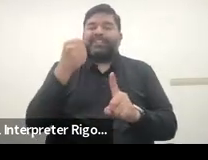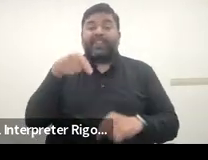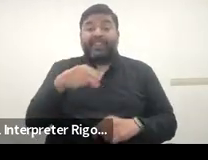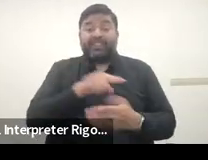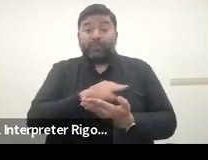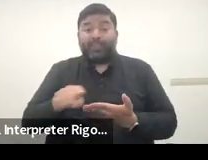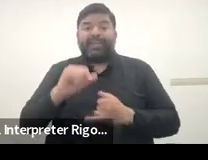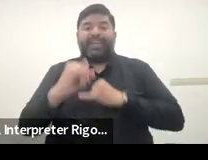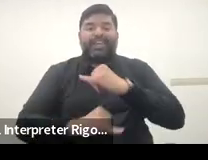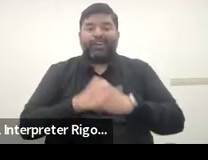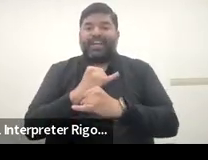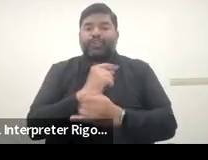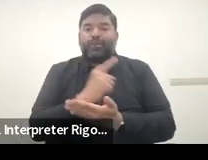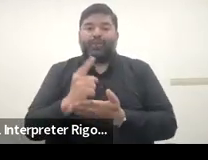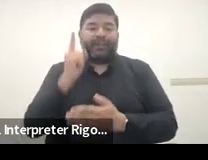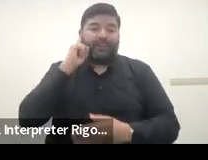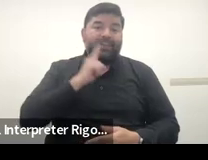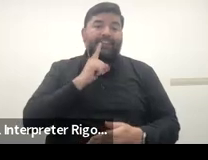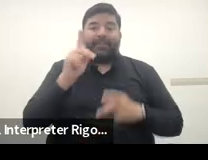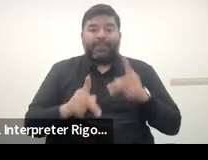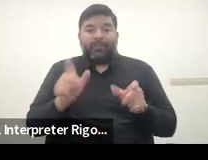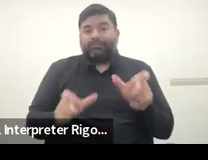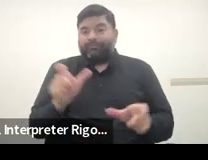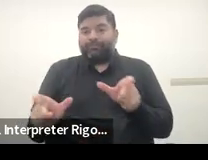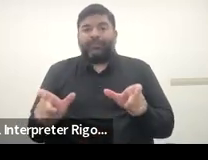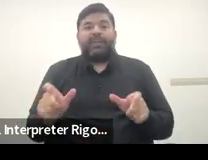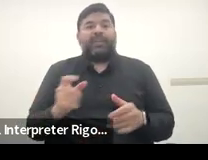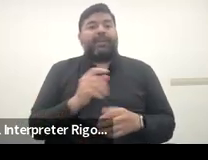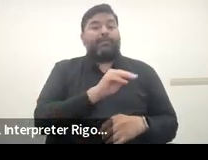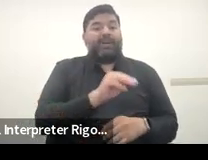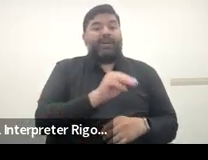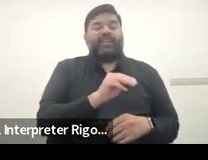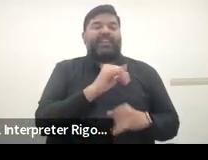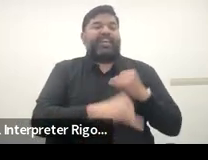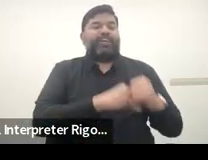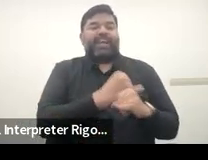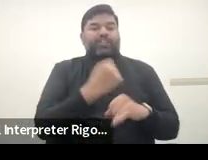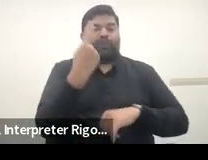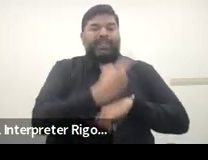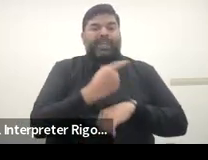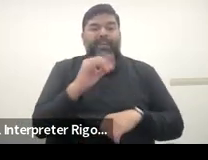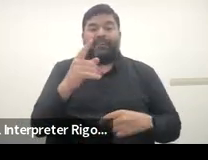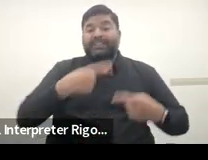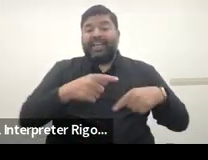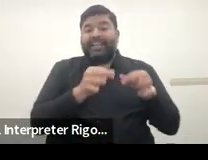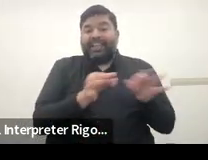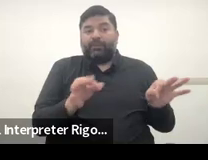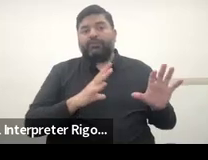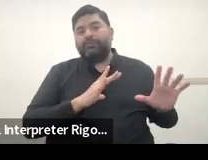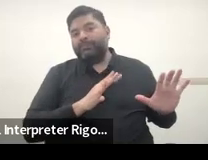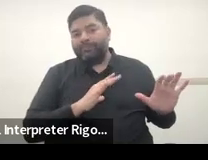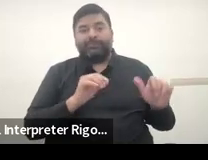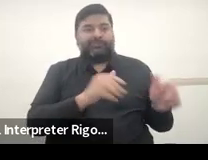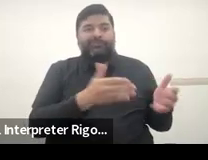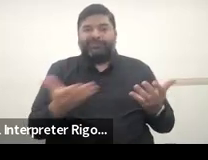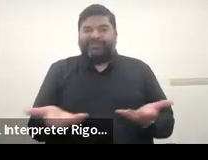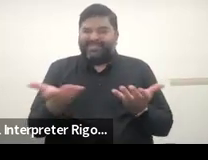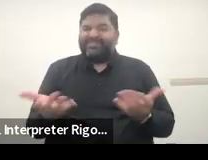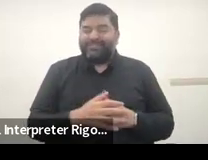Deaf People. Monday was the International Day of Sign Languages, which is also fun. And the